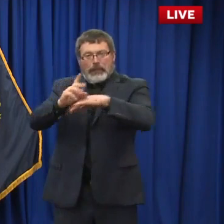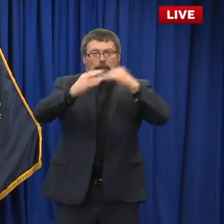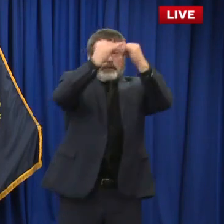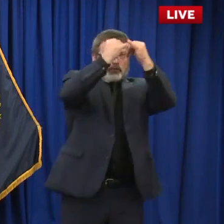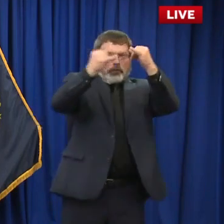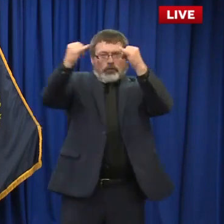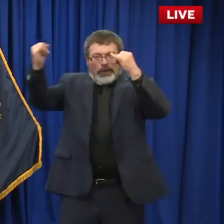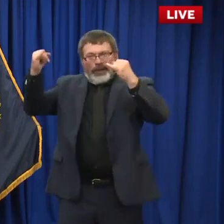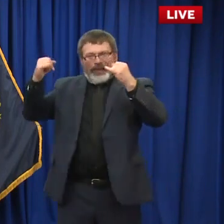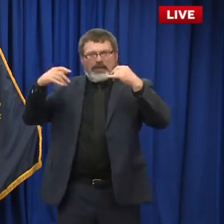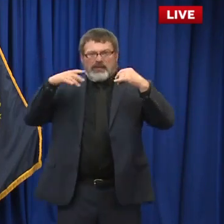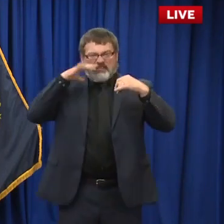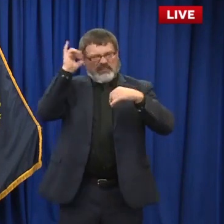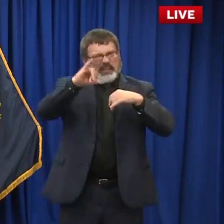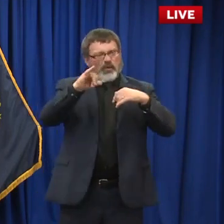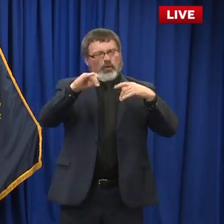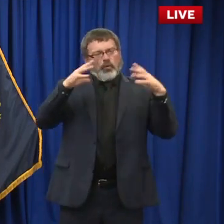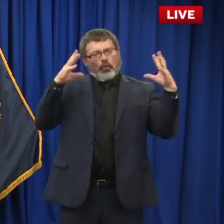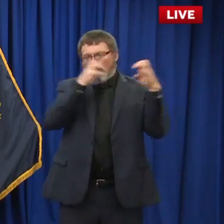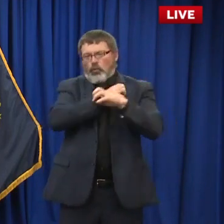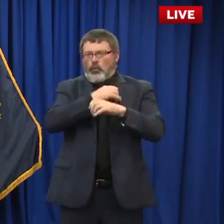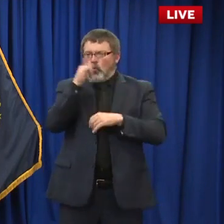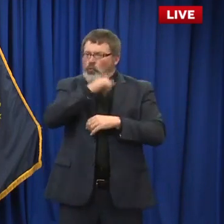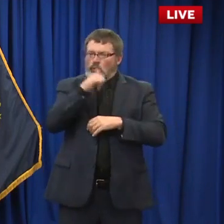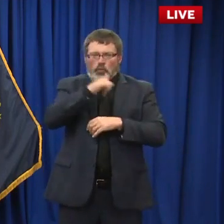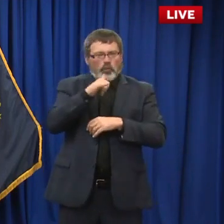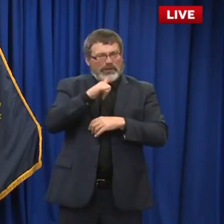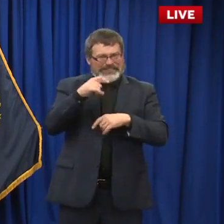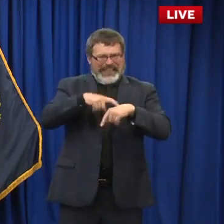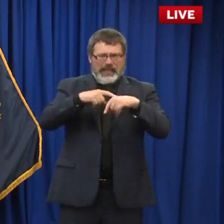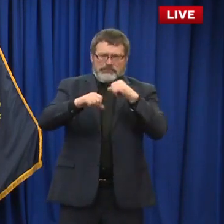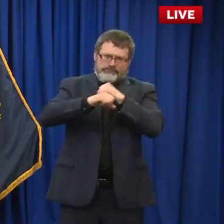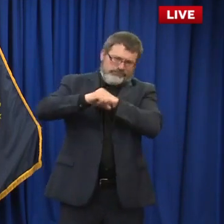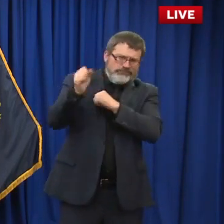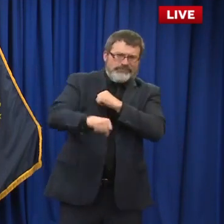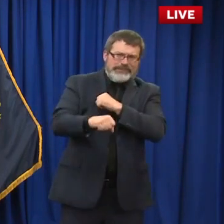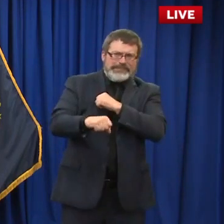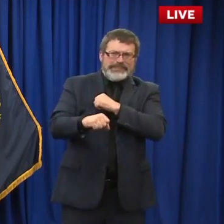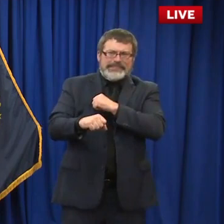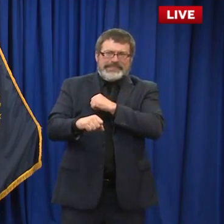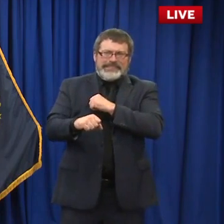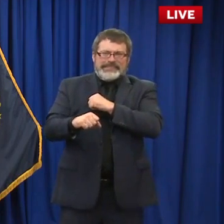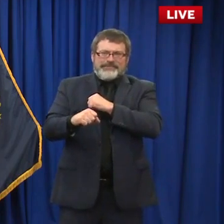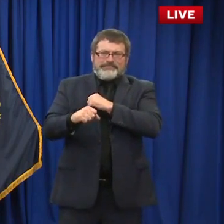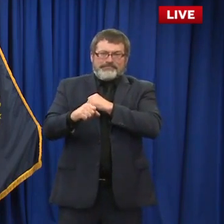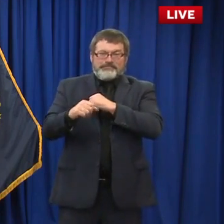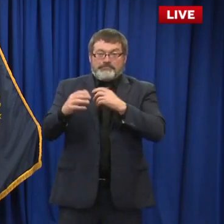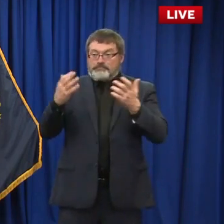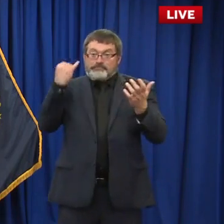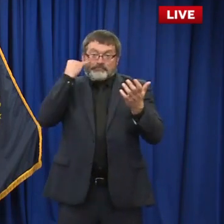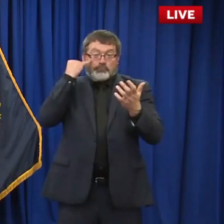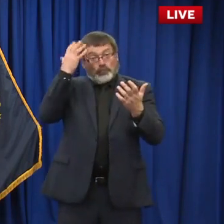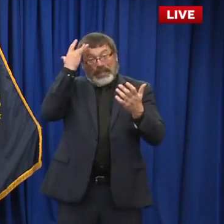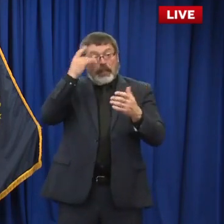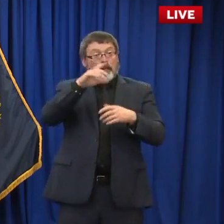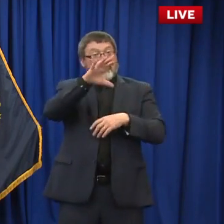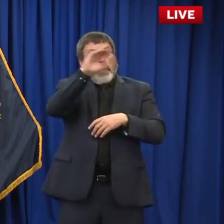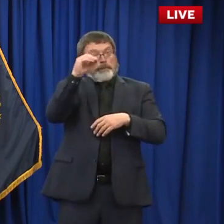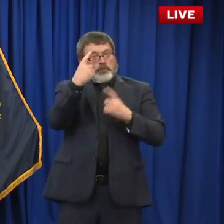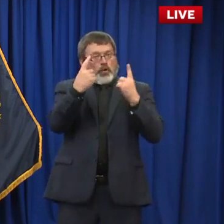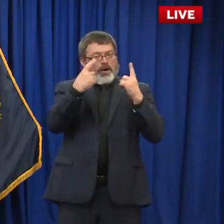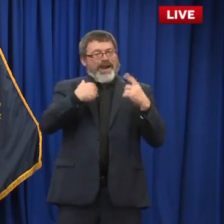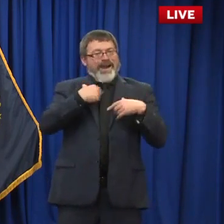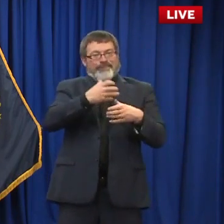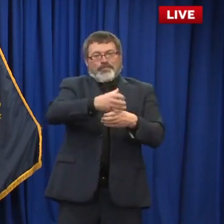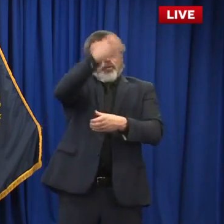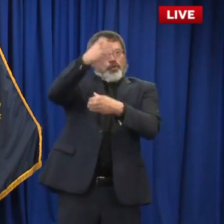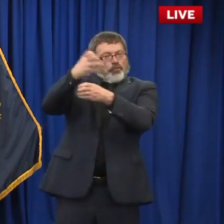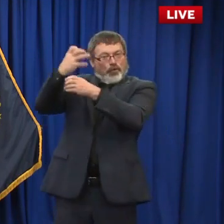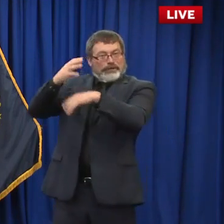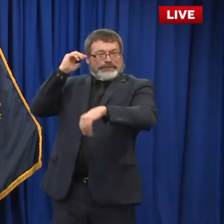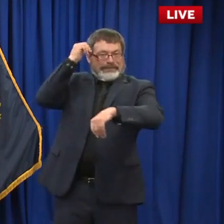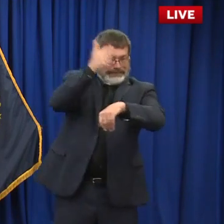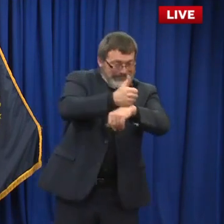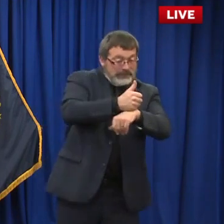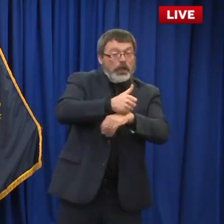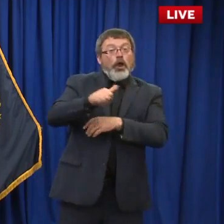WHEN YOU HAVE TO MAKE A CONNECTION INTO A POLE, THAT ACTUALLY CREATES A LOT OF TIME BECAUSE THE POLES ARE OWNED BY SOMEBODY, THE FIBER IS OWNED BY SOMEBODY, THE AVILLA BUTTING